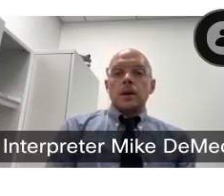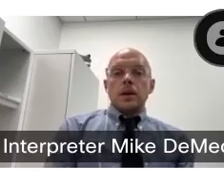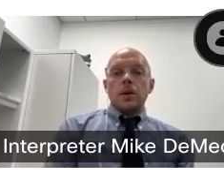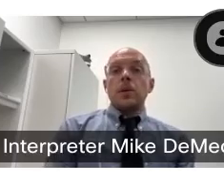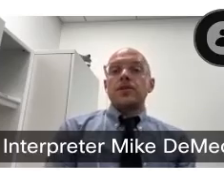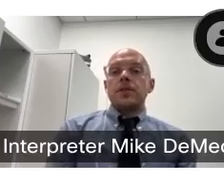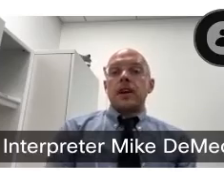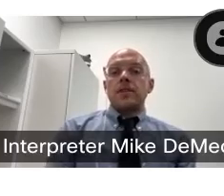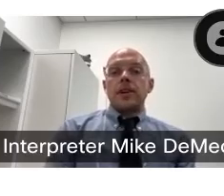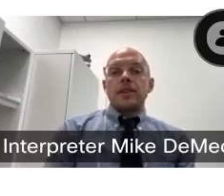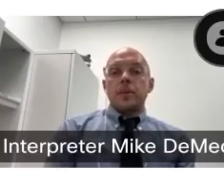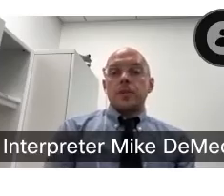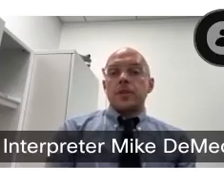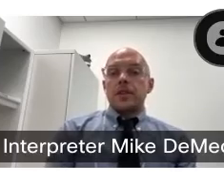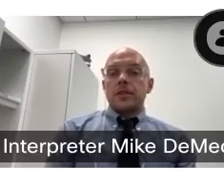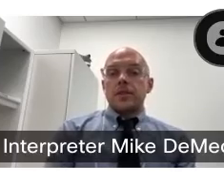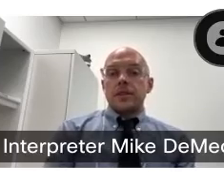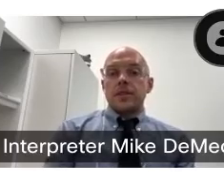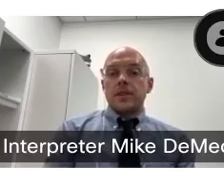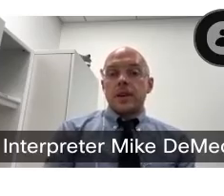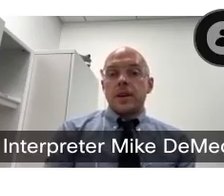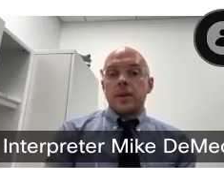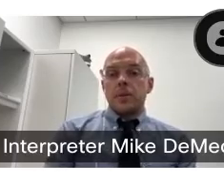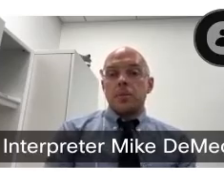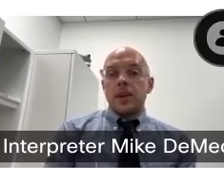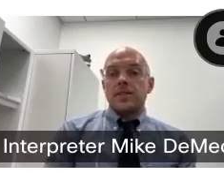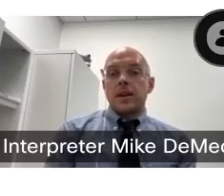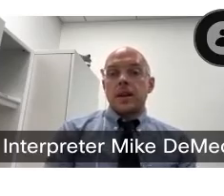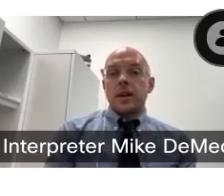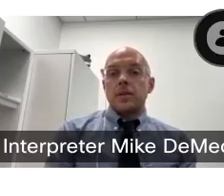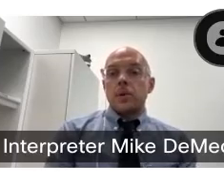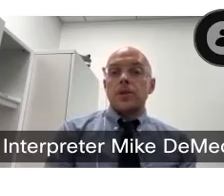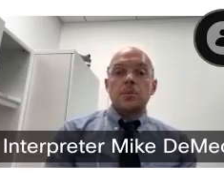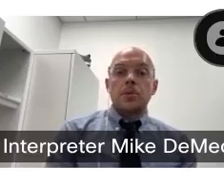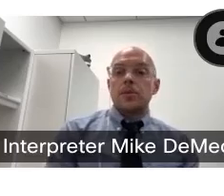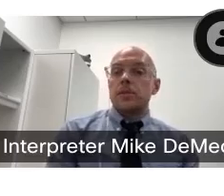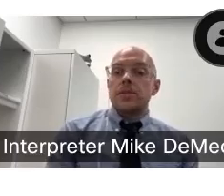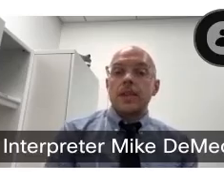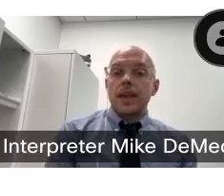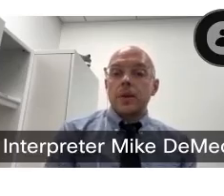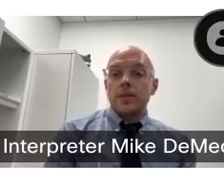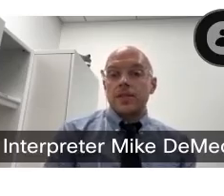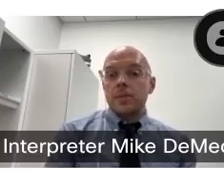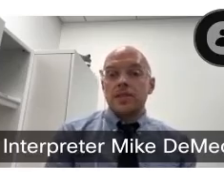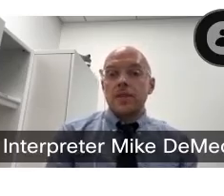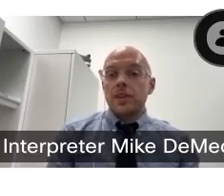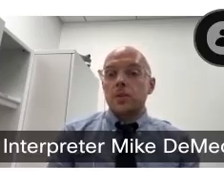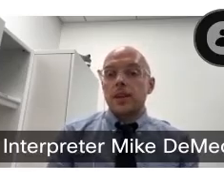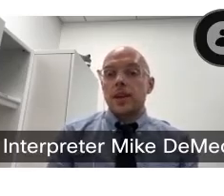We certify various types of relay services, based on whether or not a person uses sign language such as myself to communicate.